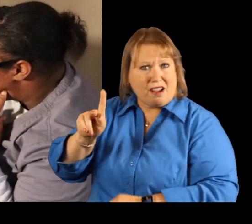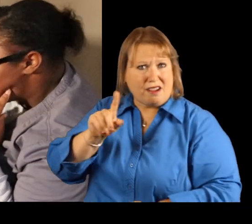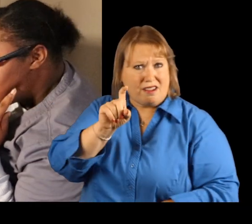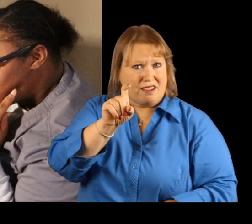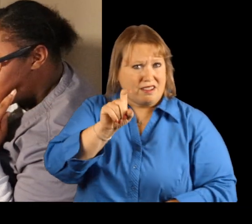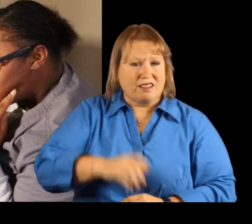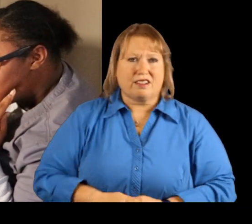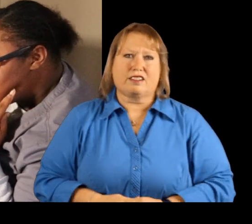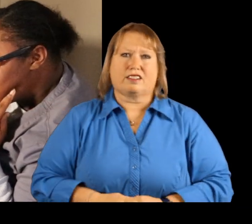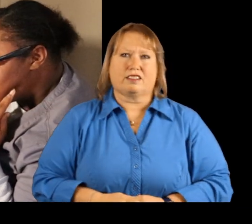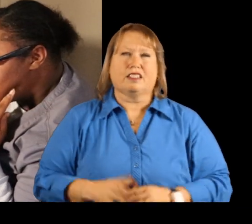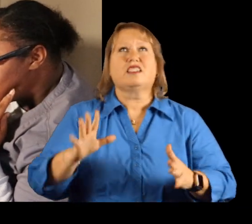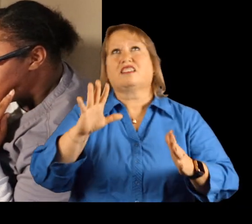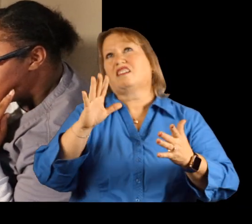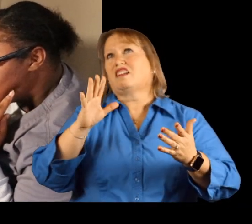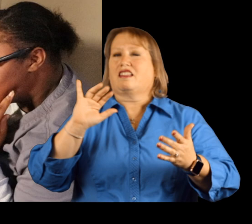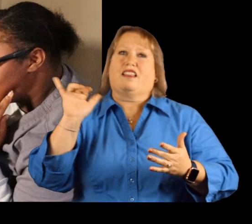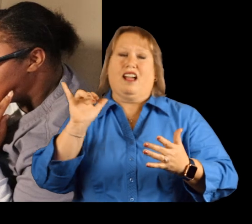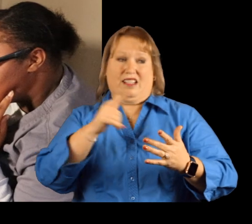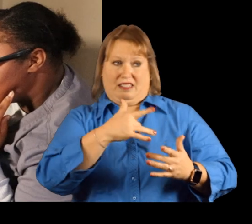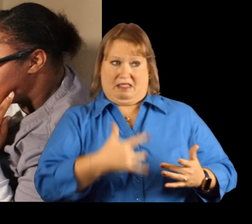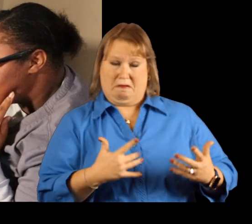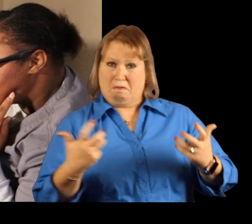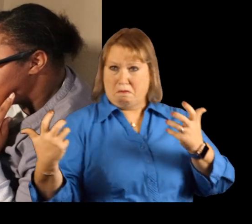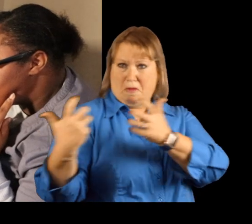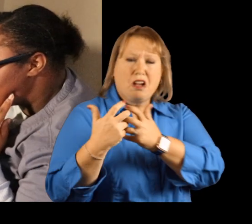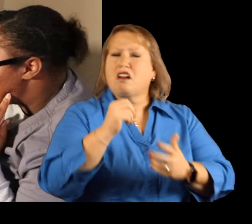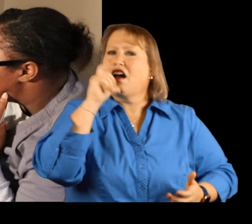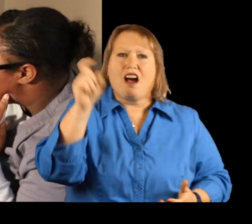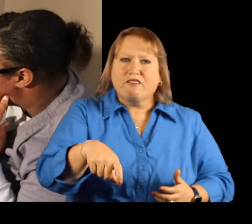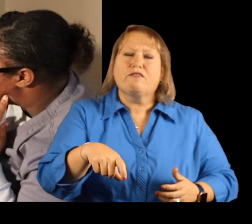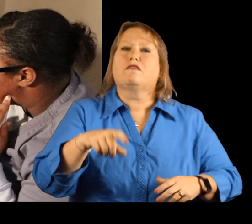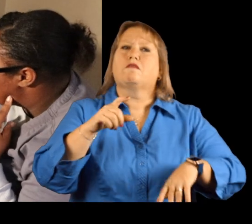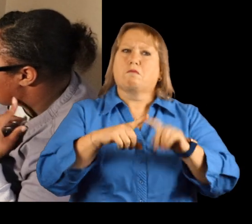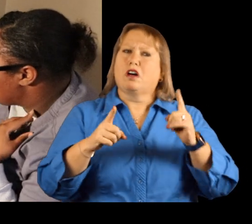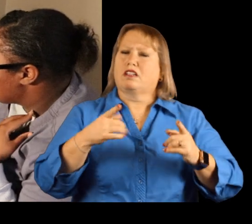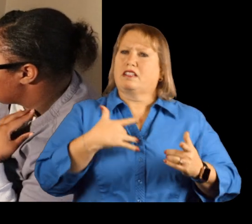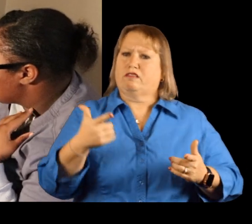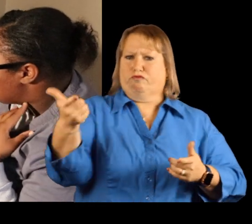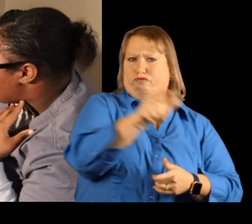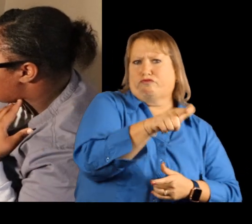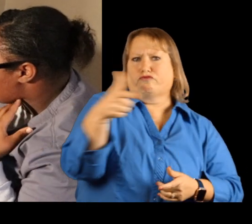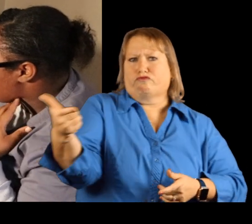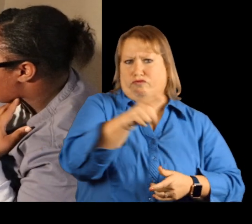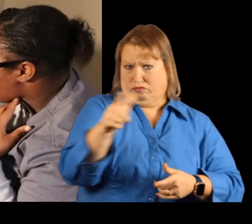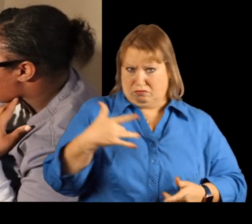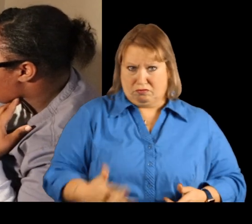Um...it doesn't have to match what you are saying. He just vocalizing back. Yes.